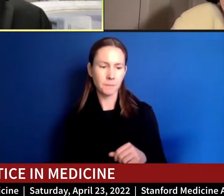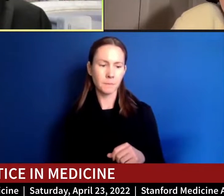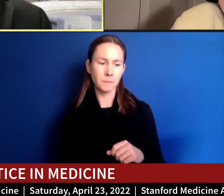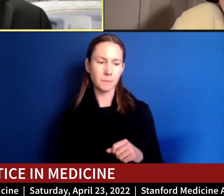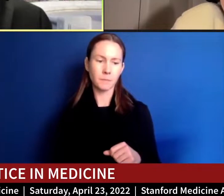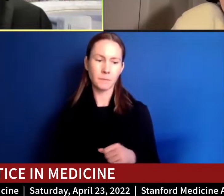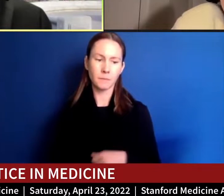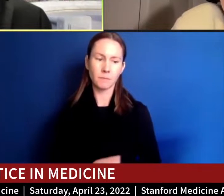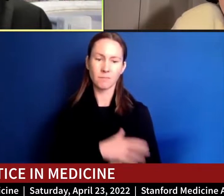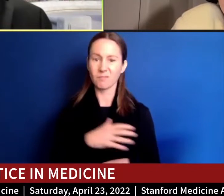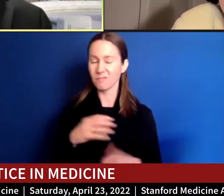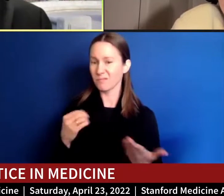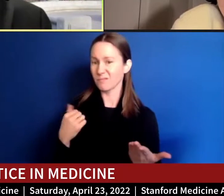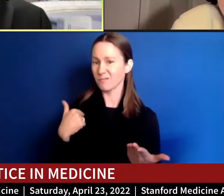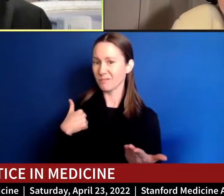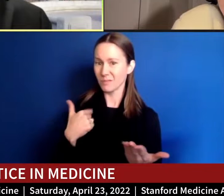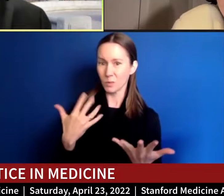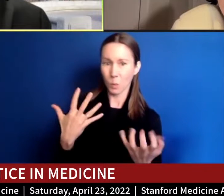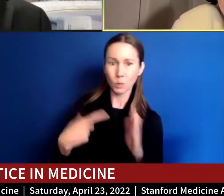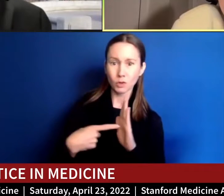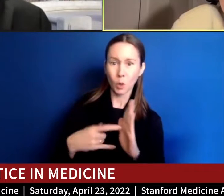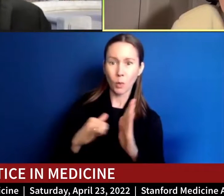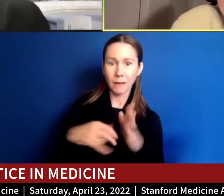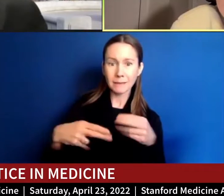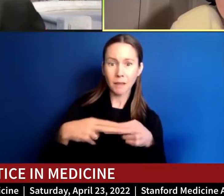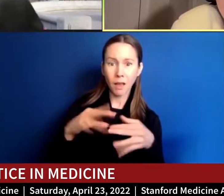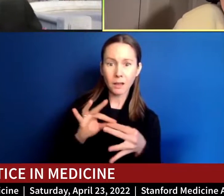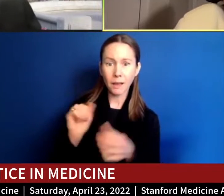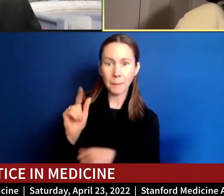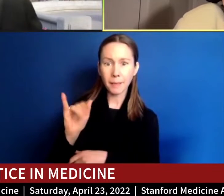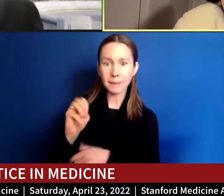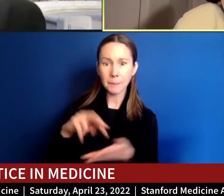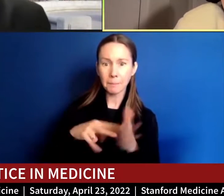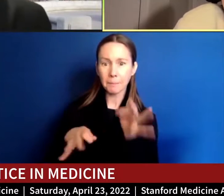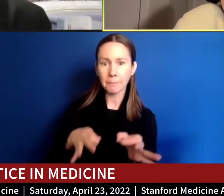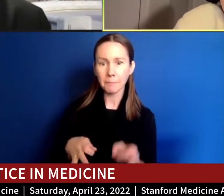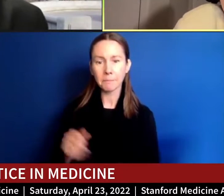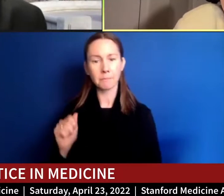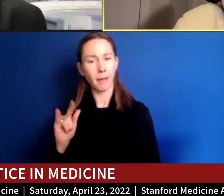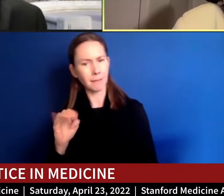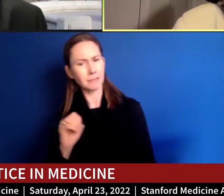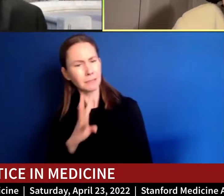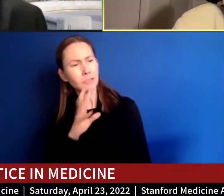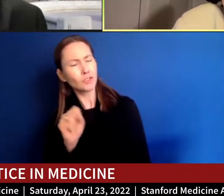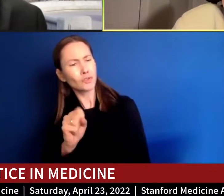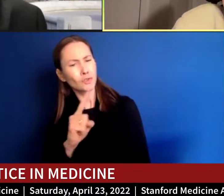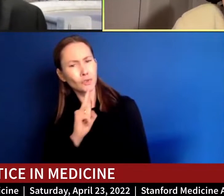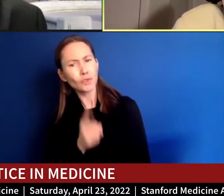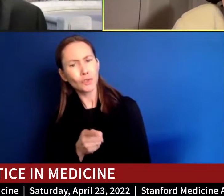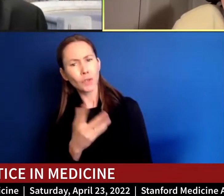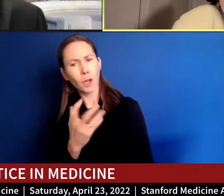Sure. On ableism, or— And I just want to add that I feel that way too. You know, it’s